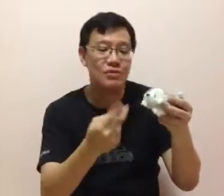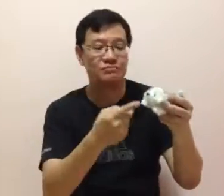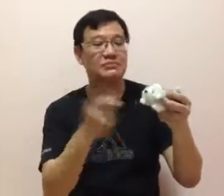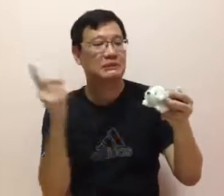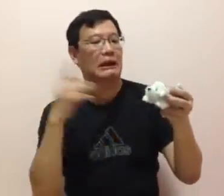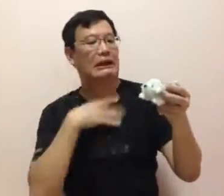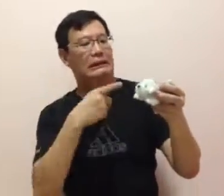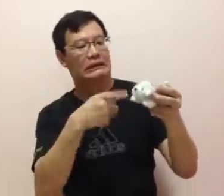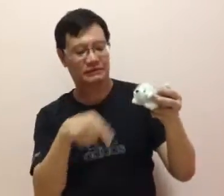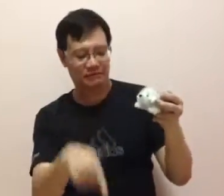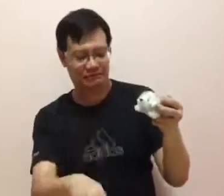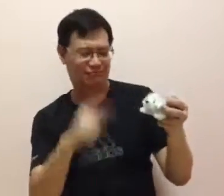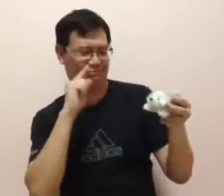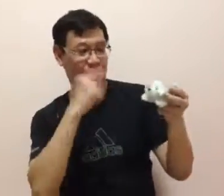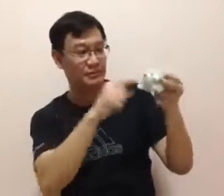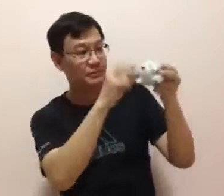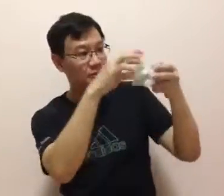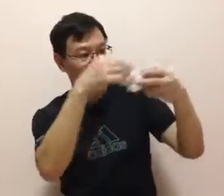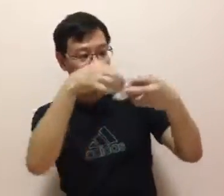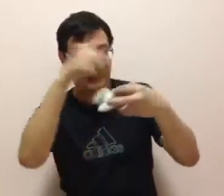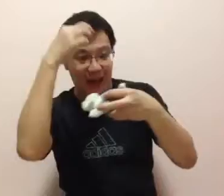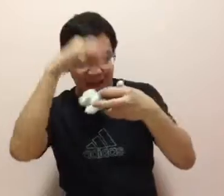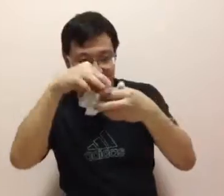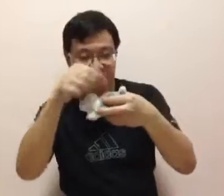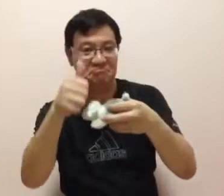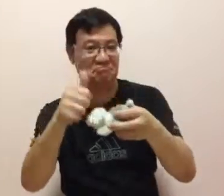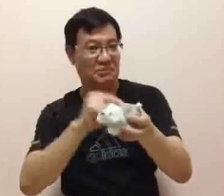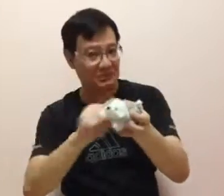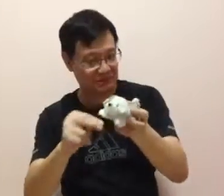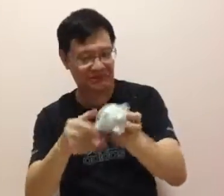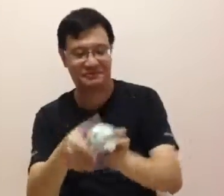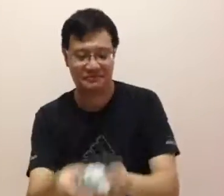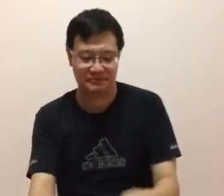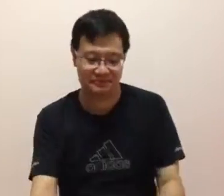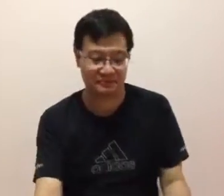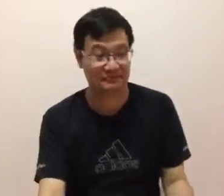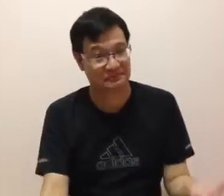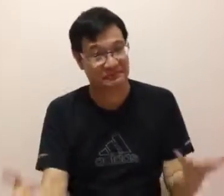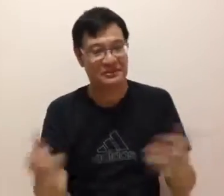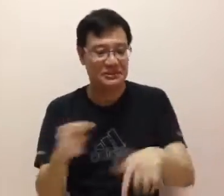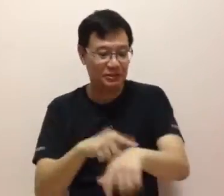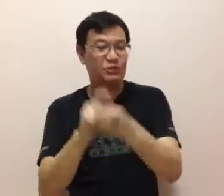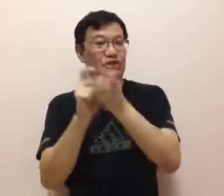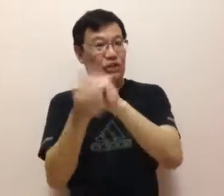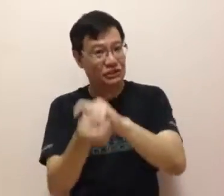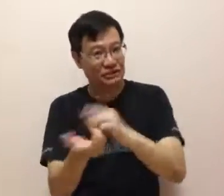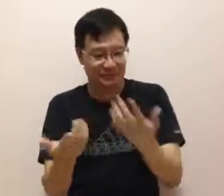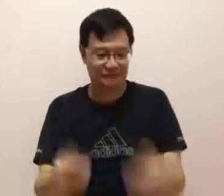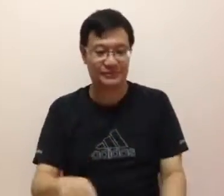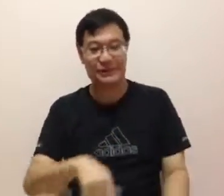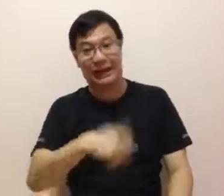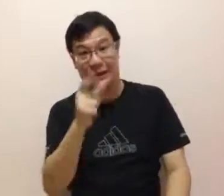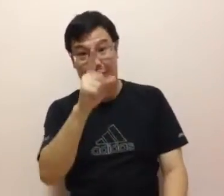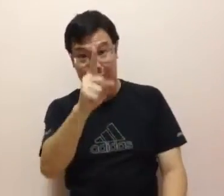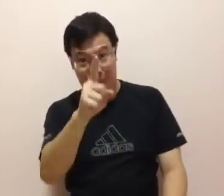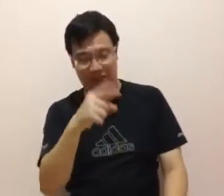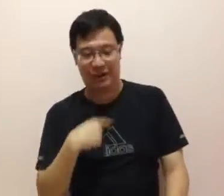They preferred this to those, which were boring in comparison. So you just pull up the string from here and it would play. Quite nice. Well, times have changed.